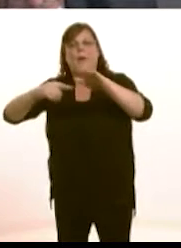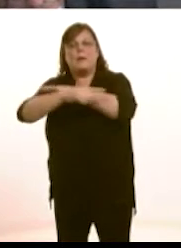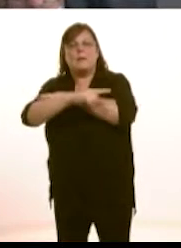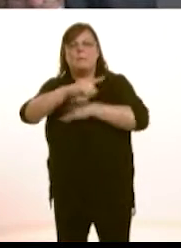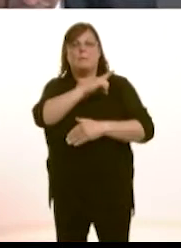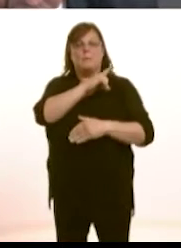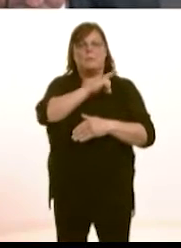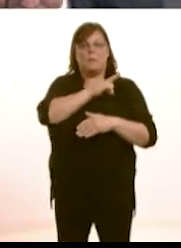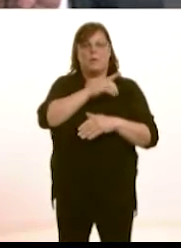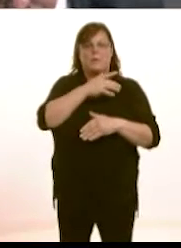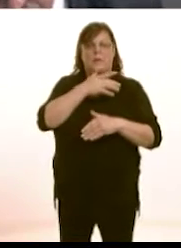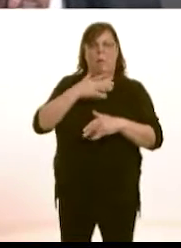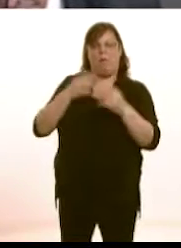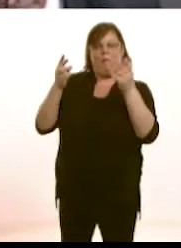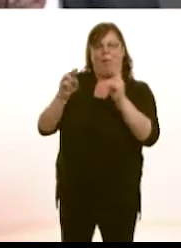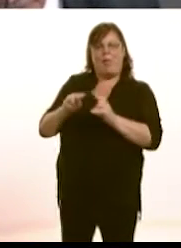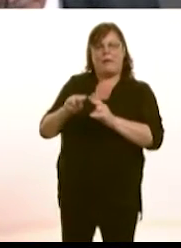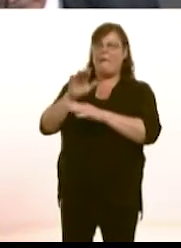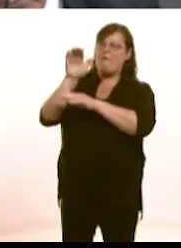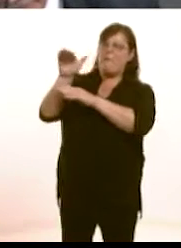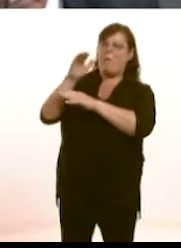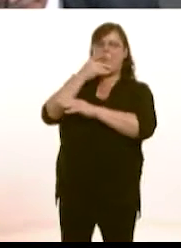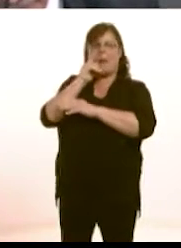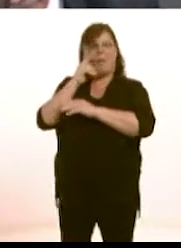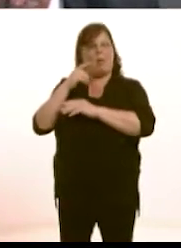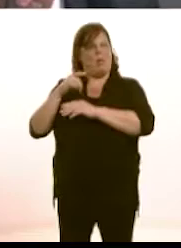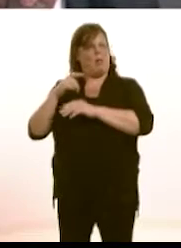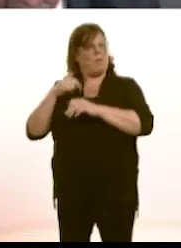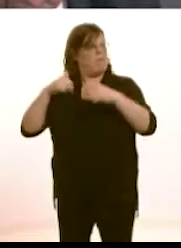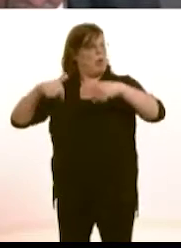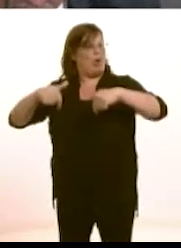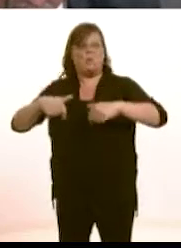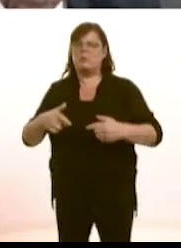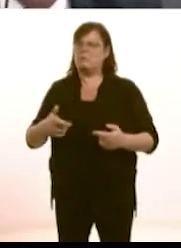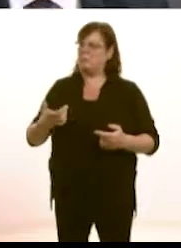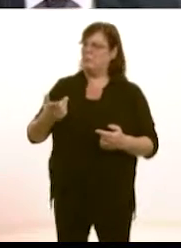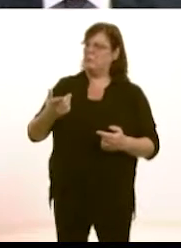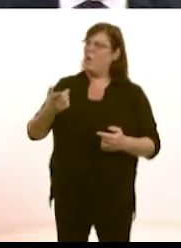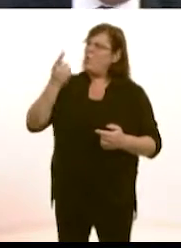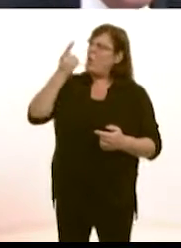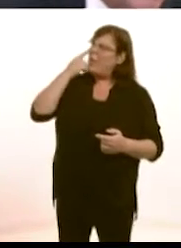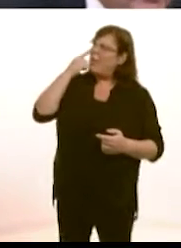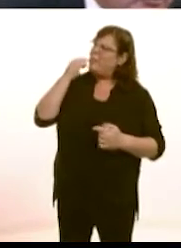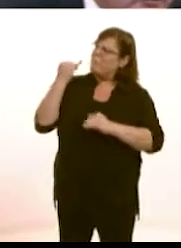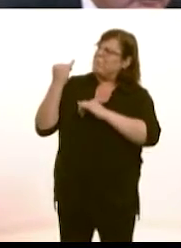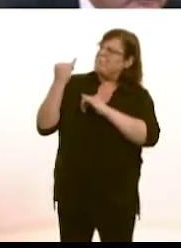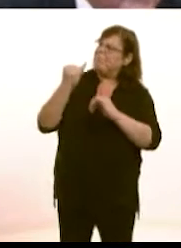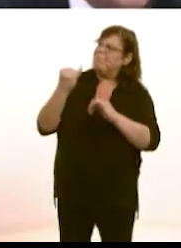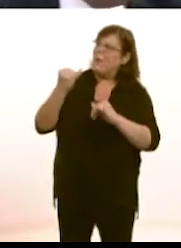they want to see less foreign people on the streets. Does he not think that this is a slander on the 62 per cent of people in Blaenau Gwent